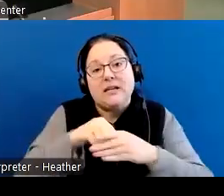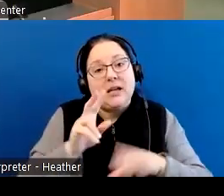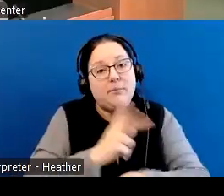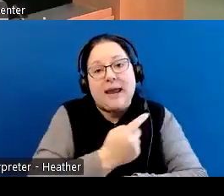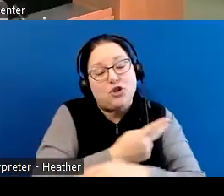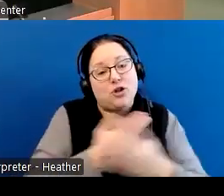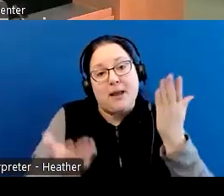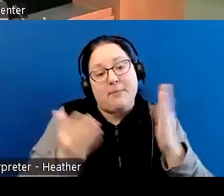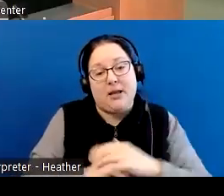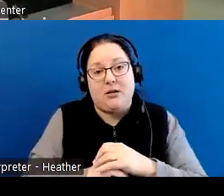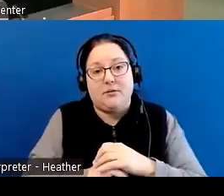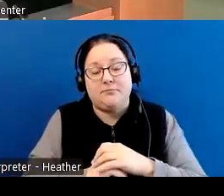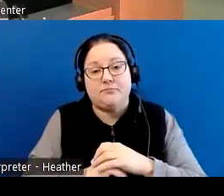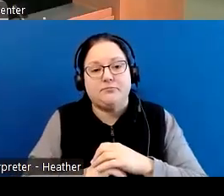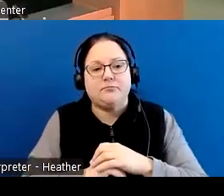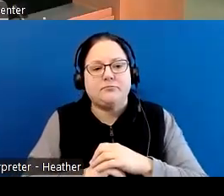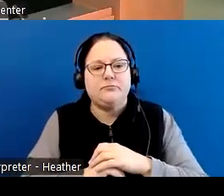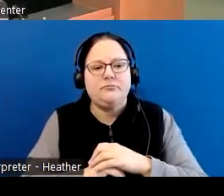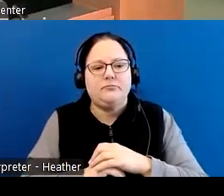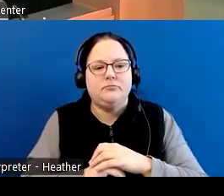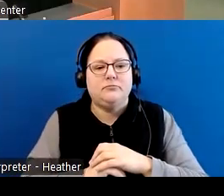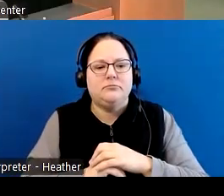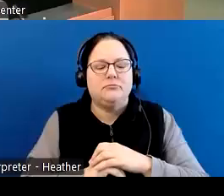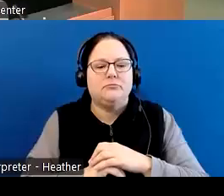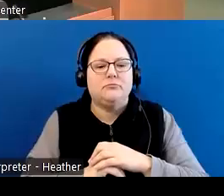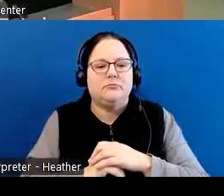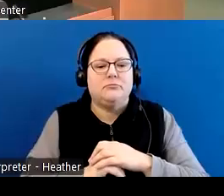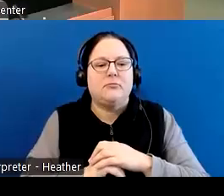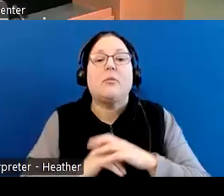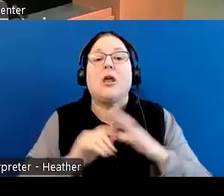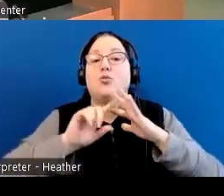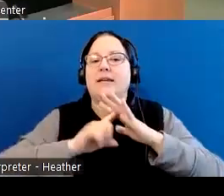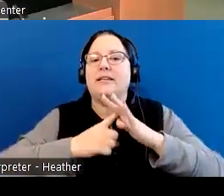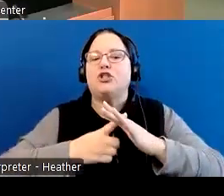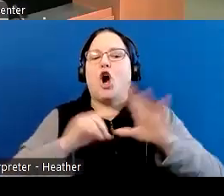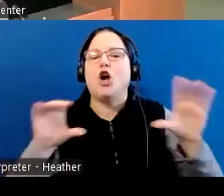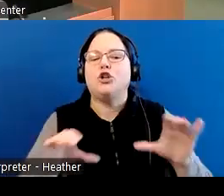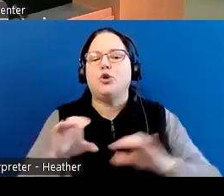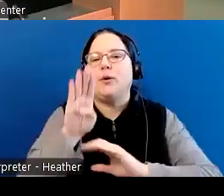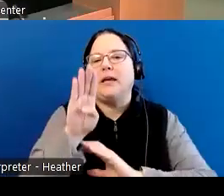Um we have started just very sporadically doing booster sessions with the actual inpatient